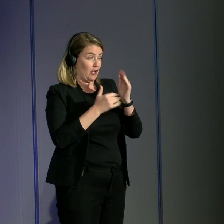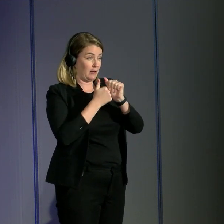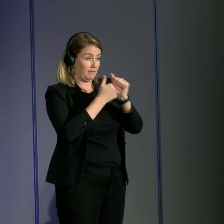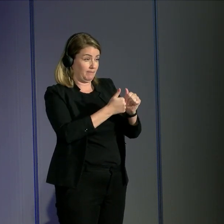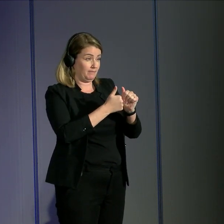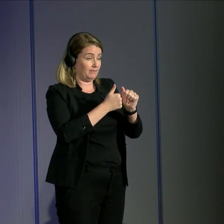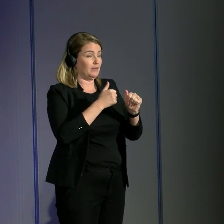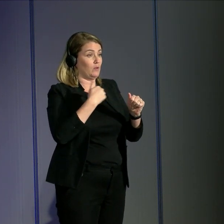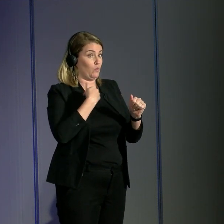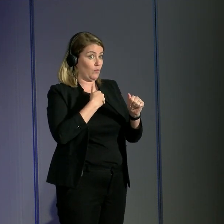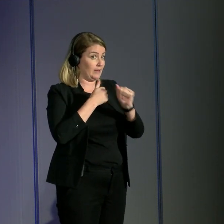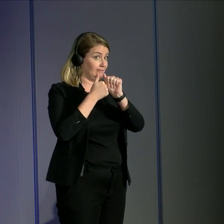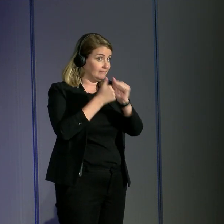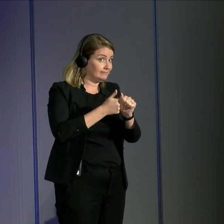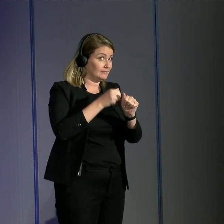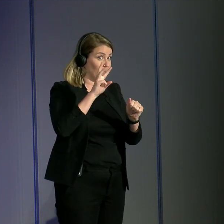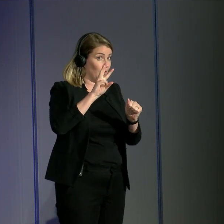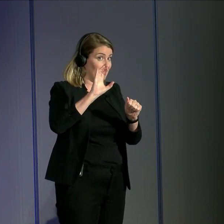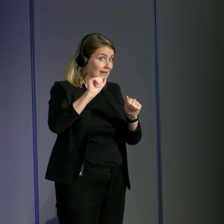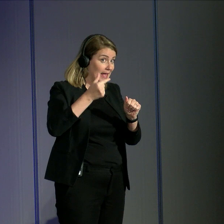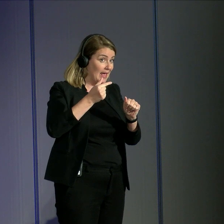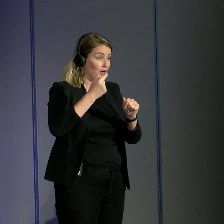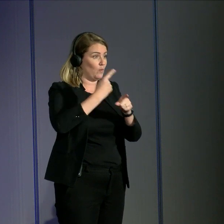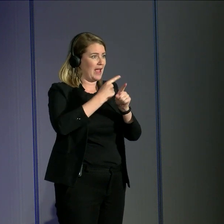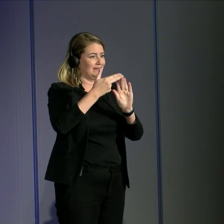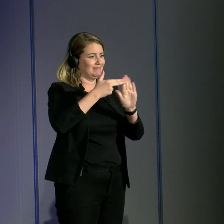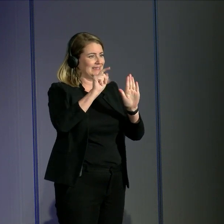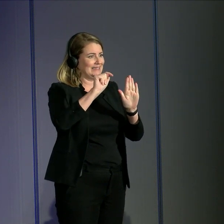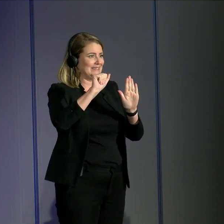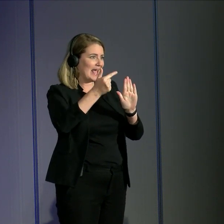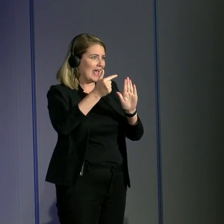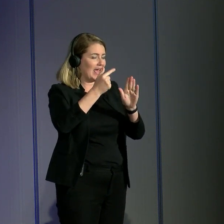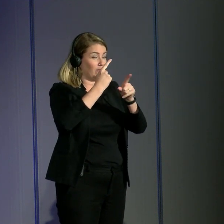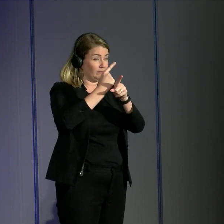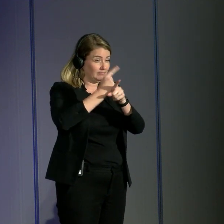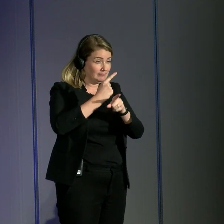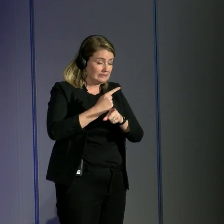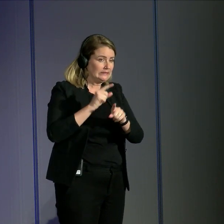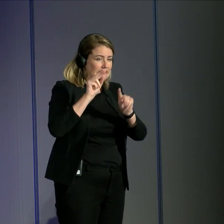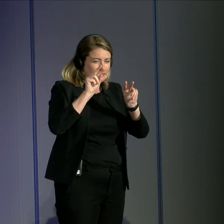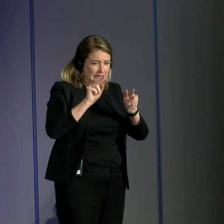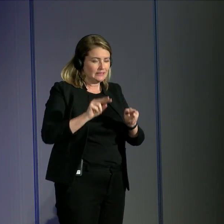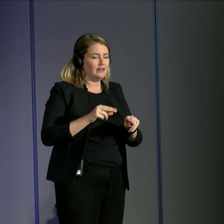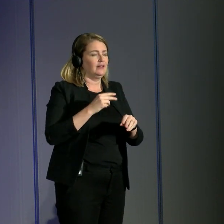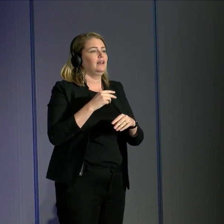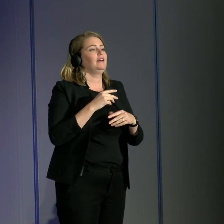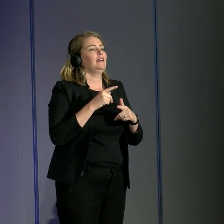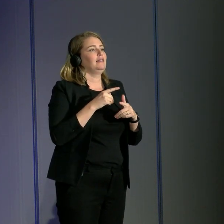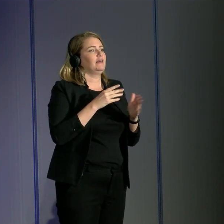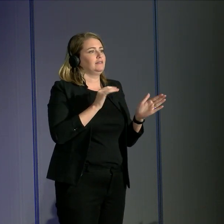Are they in the right tag or formed in the right way?